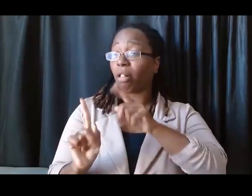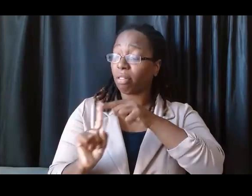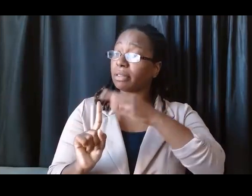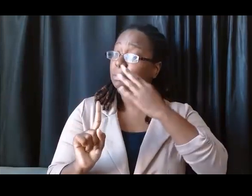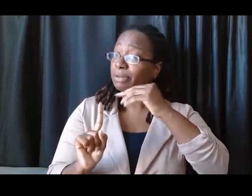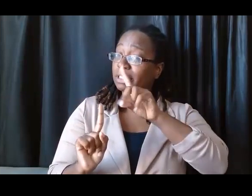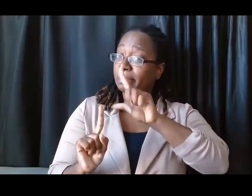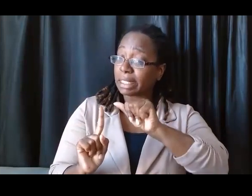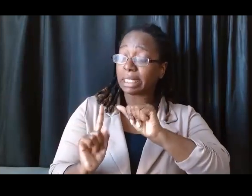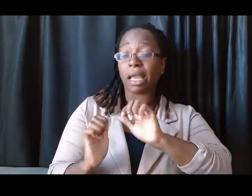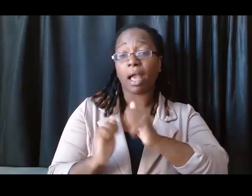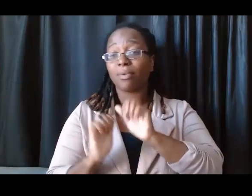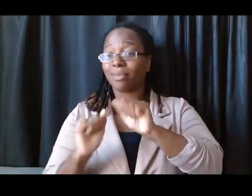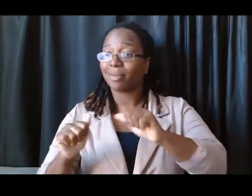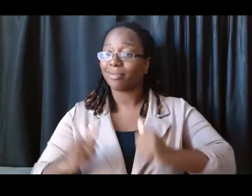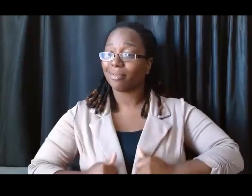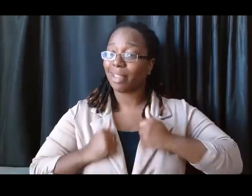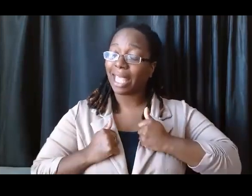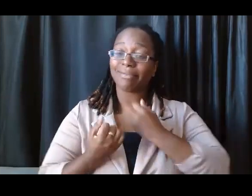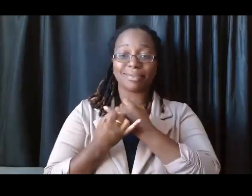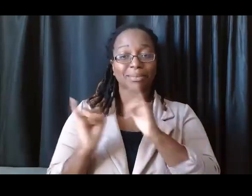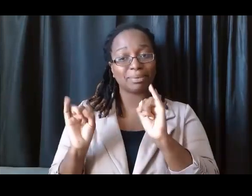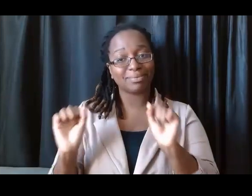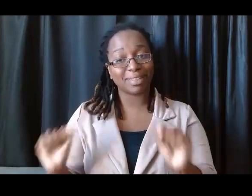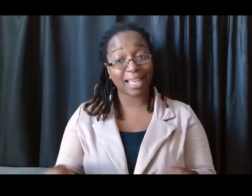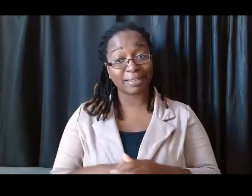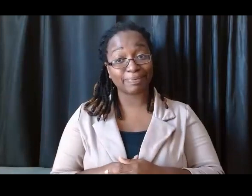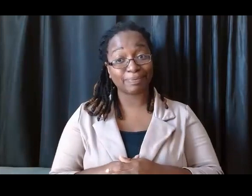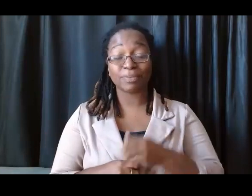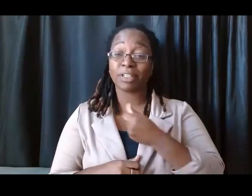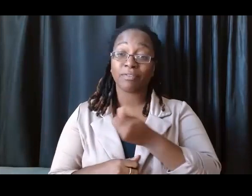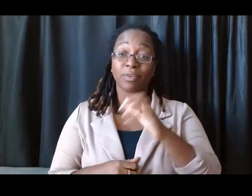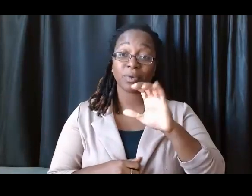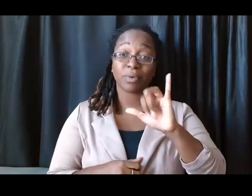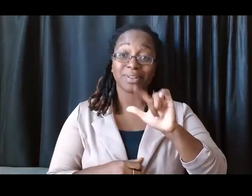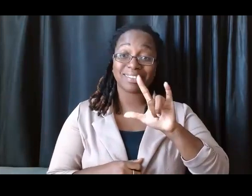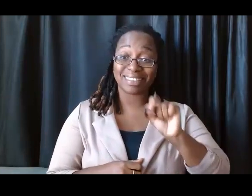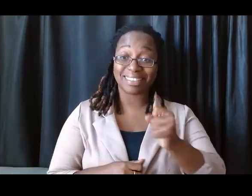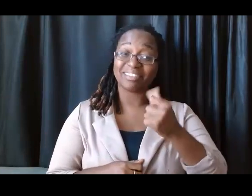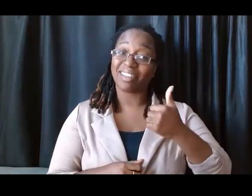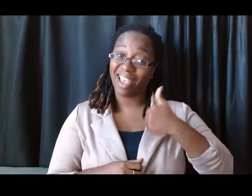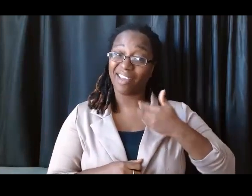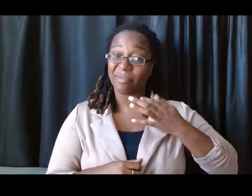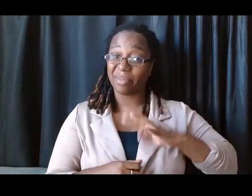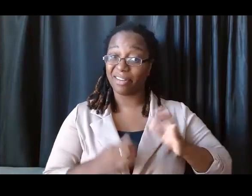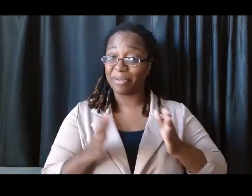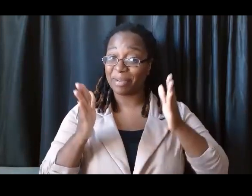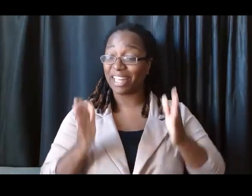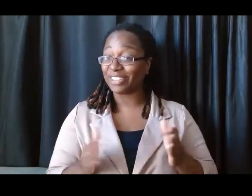living independently. And some actually some have benefits planners on staff.